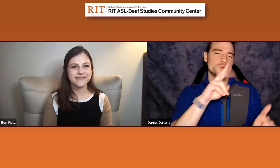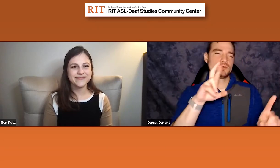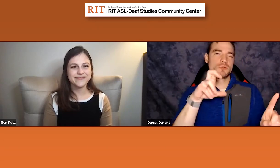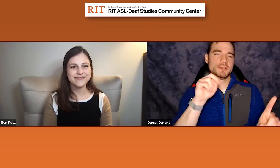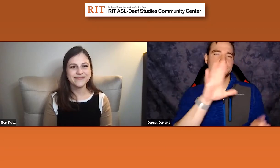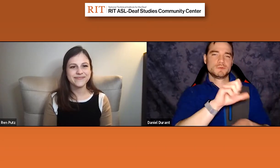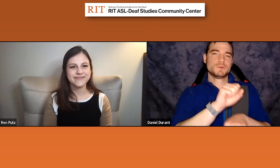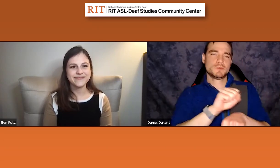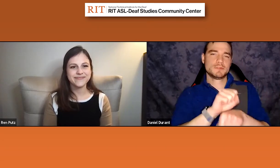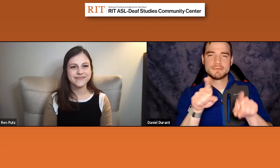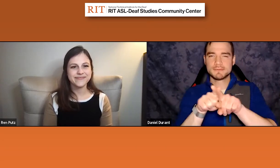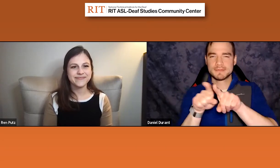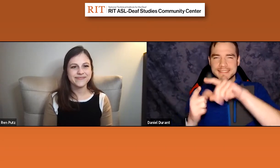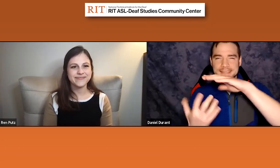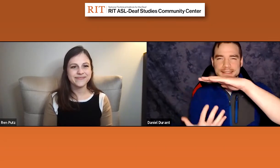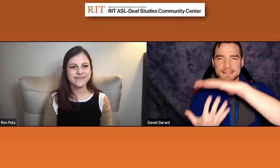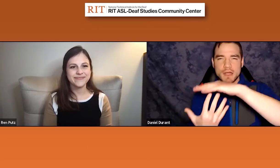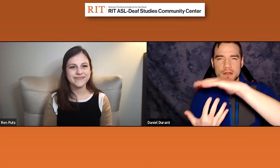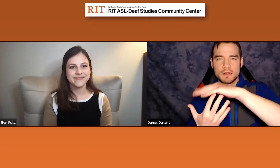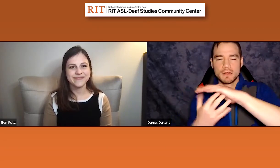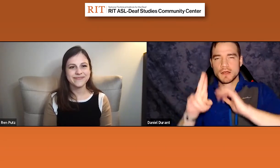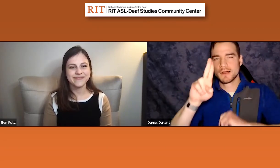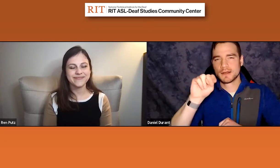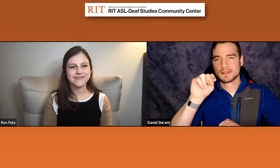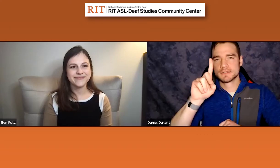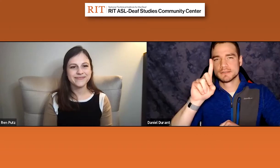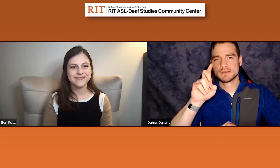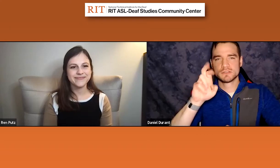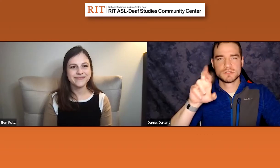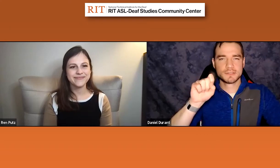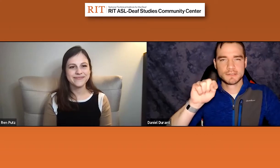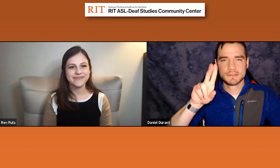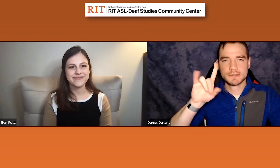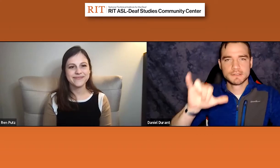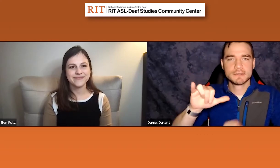of the performances, Ren worked as an understudy,